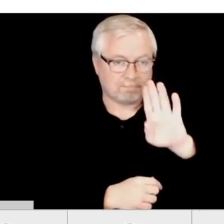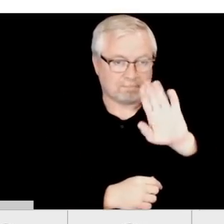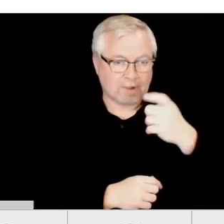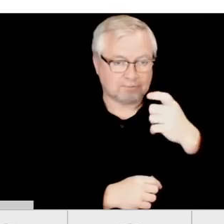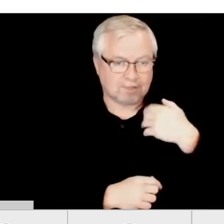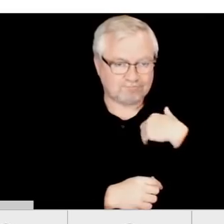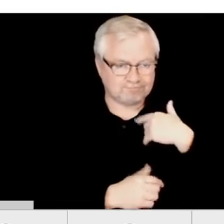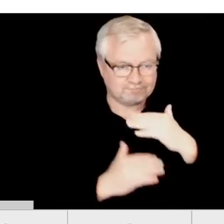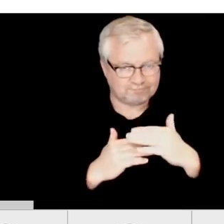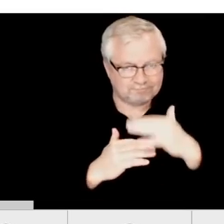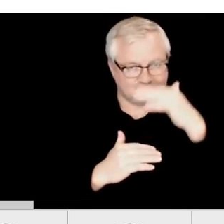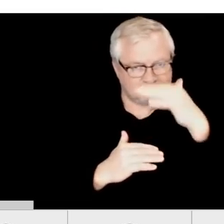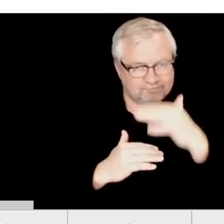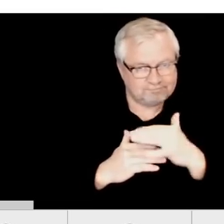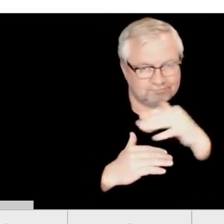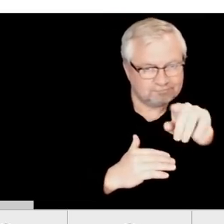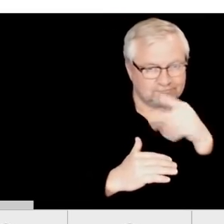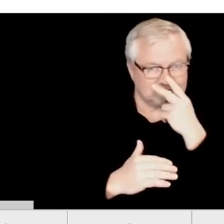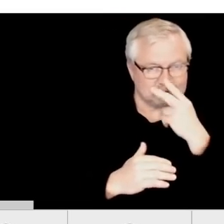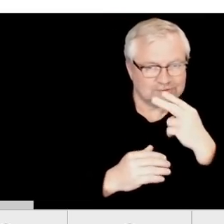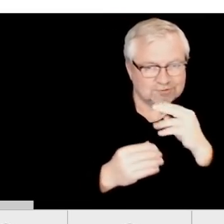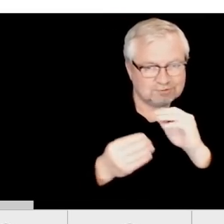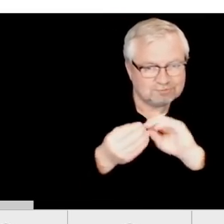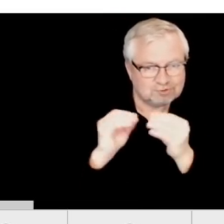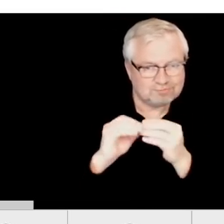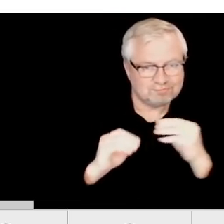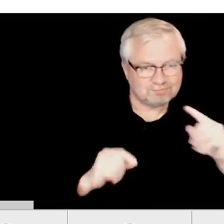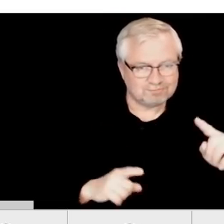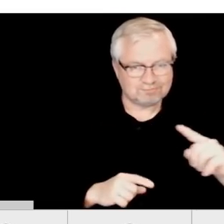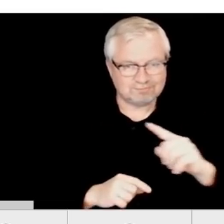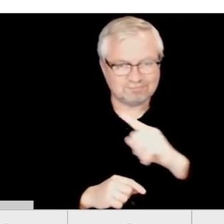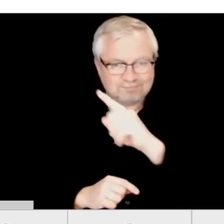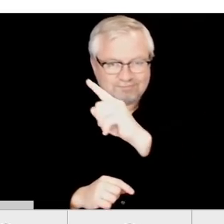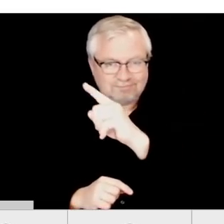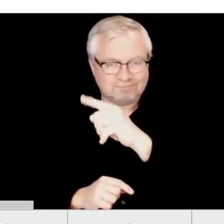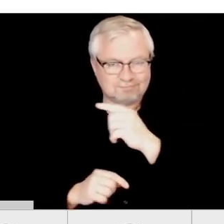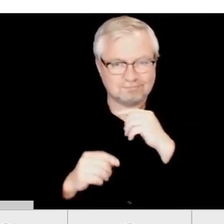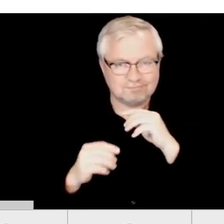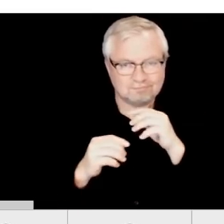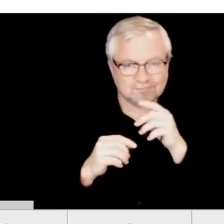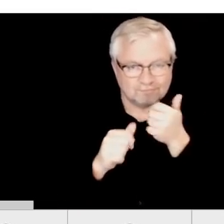What we did was essentially look for the parameter values among these